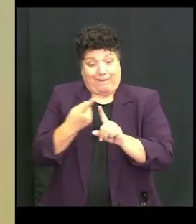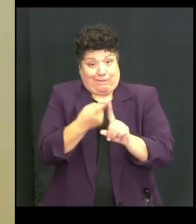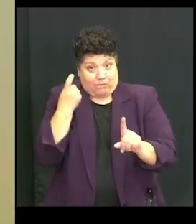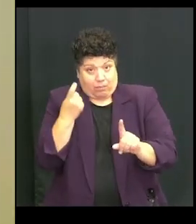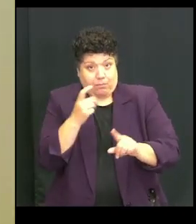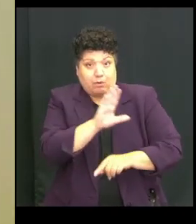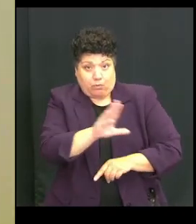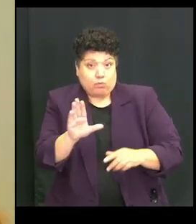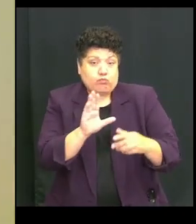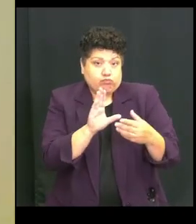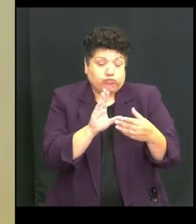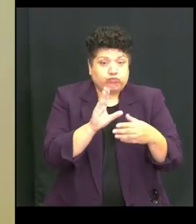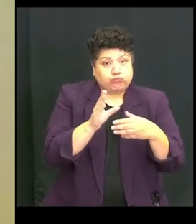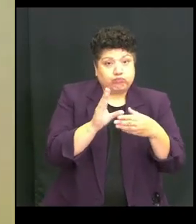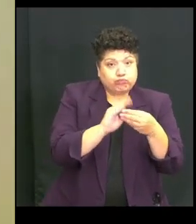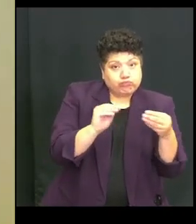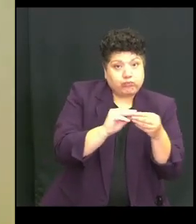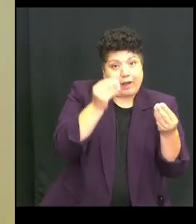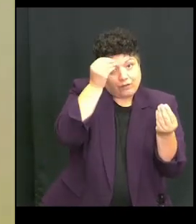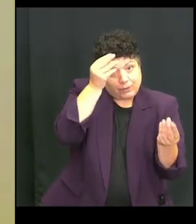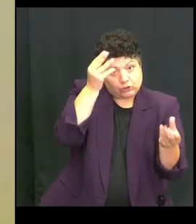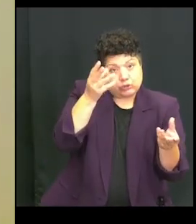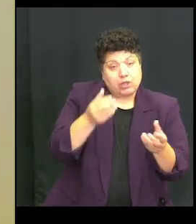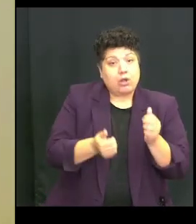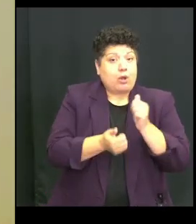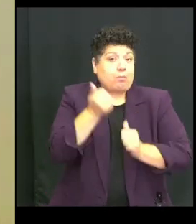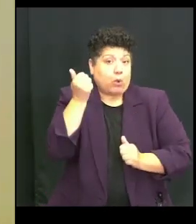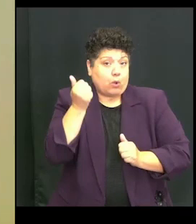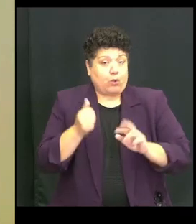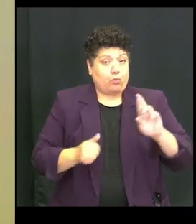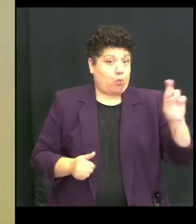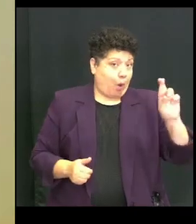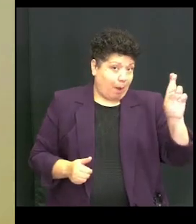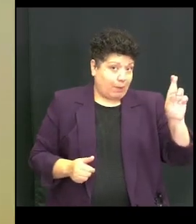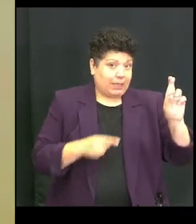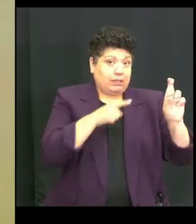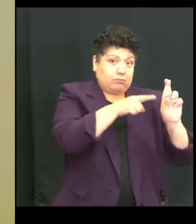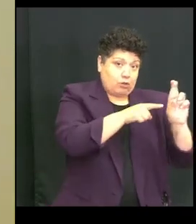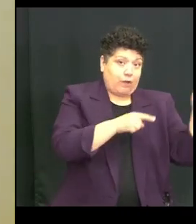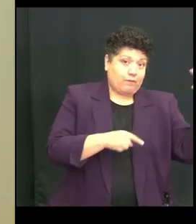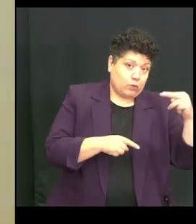for example, most Republicans are on this side of the issue, but there are a few on the other side.